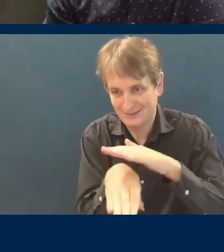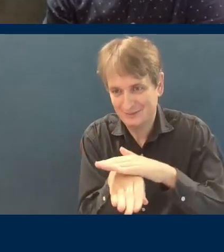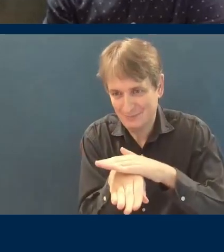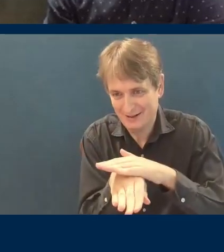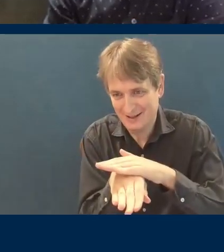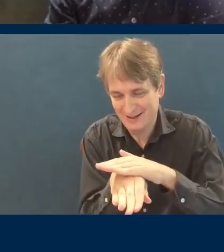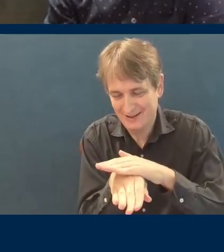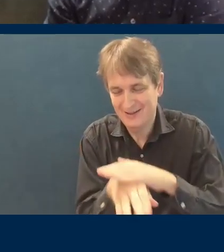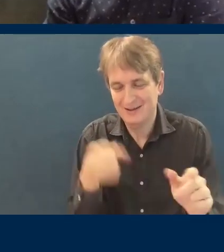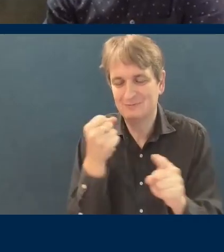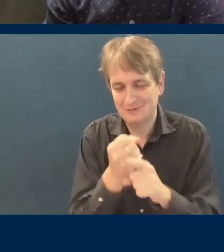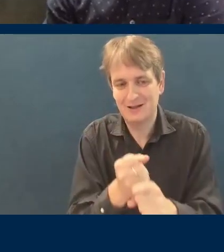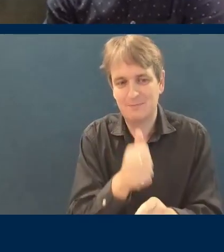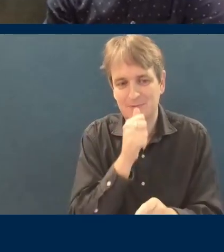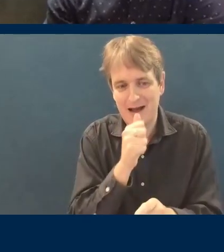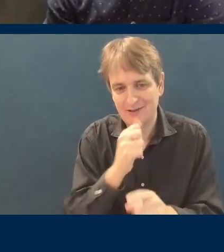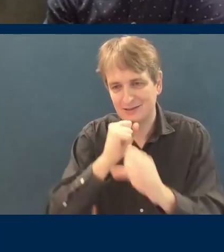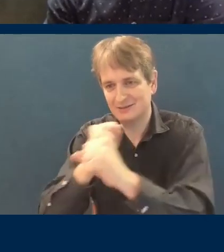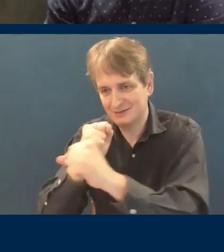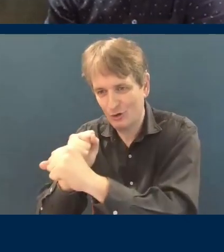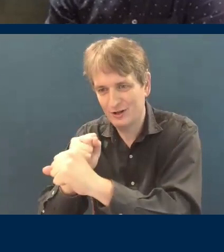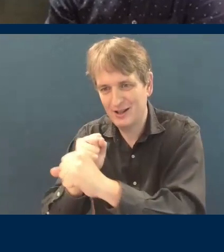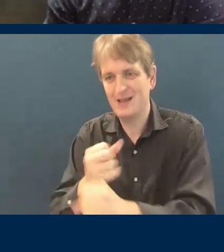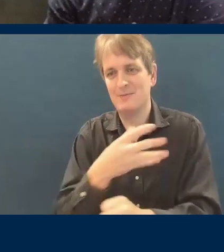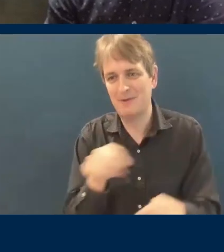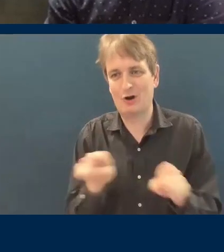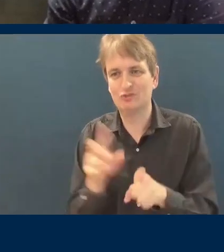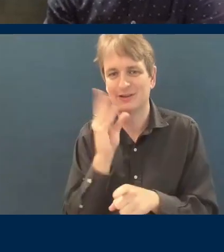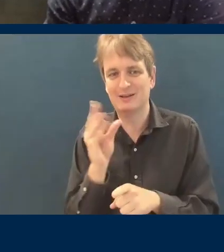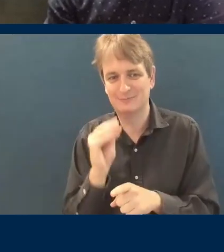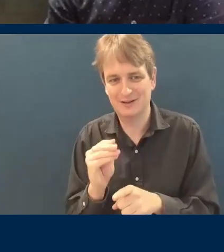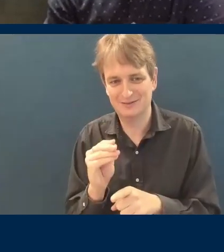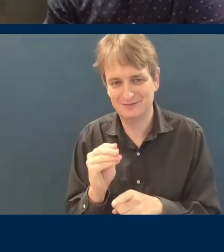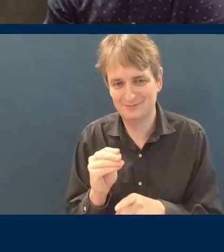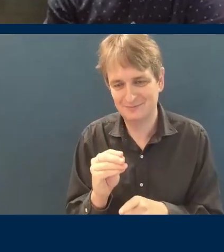So that's an important part of accessibility purposes, but it does impact privacy and security